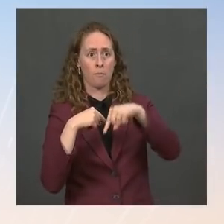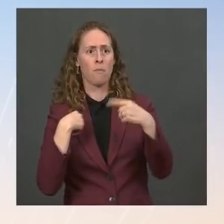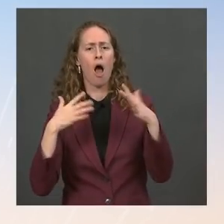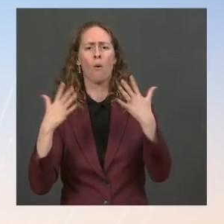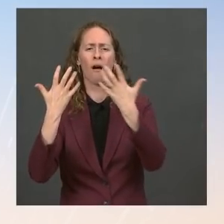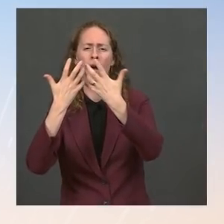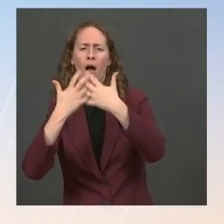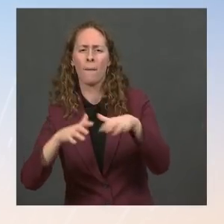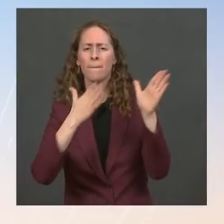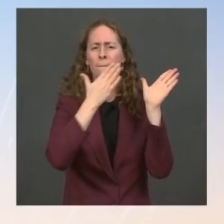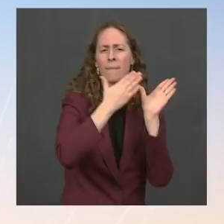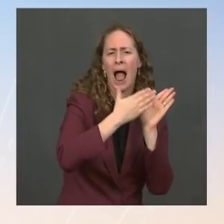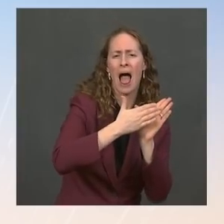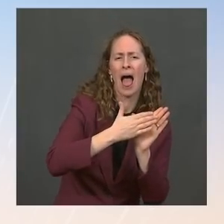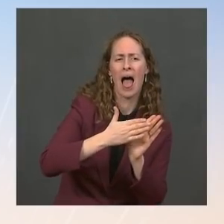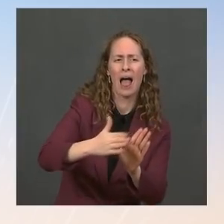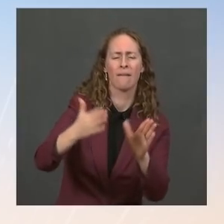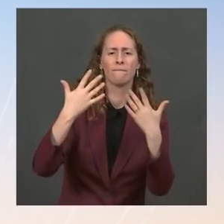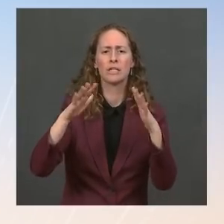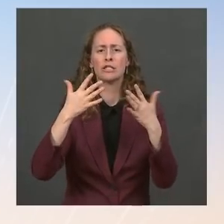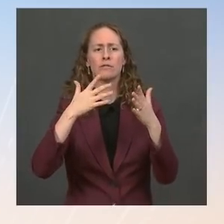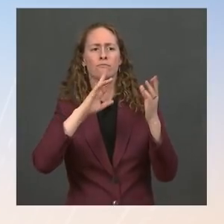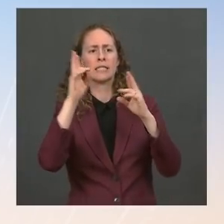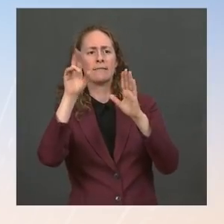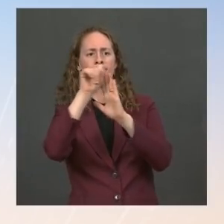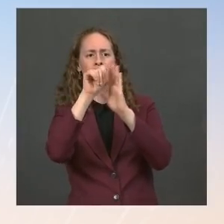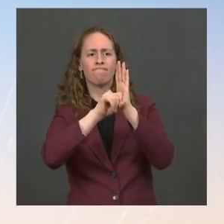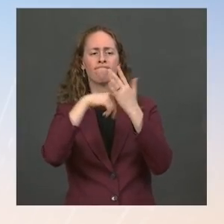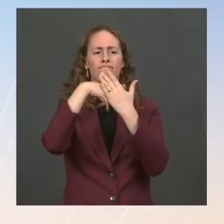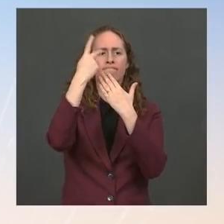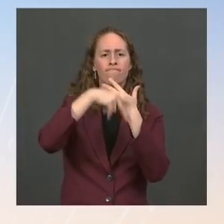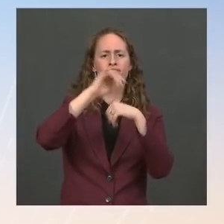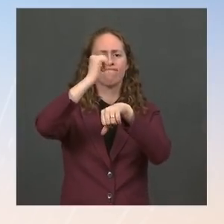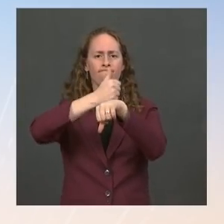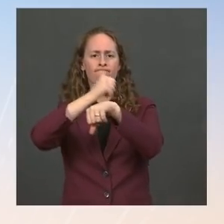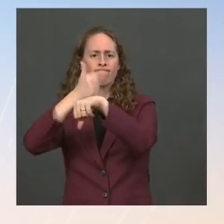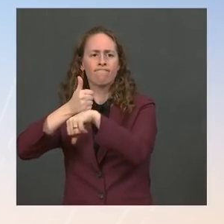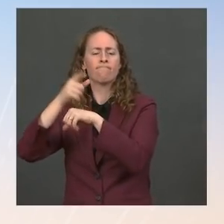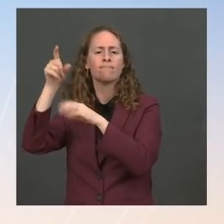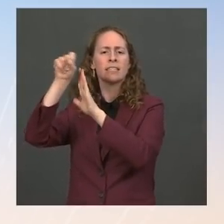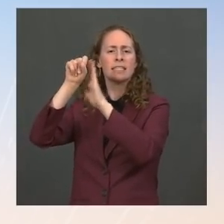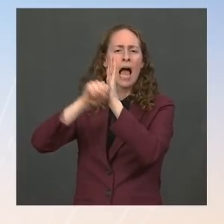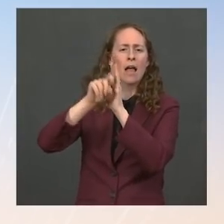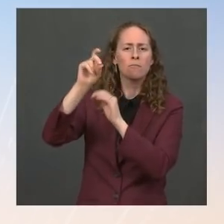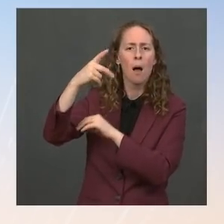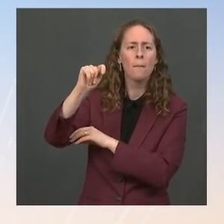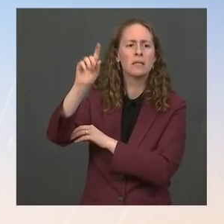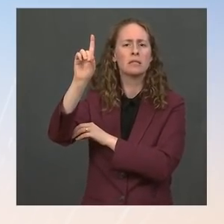led by the Departments of State, Defense, and Homeland Security. It's not about one particular country of origin,